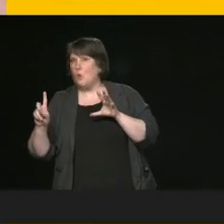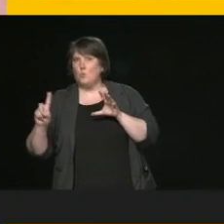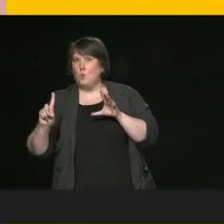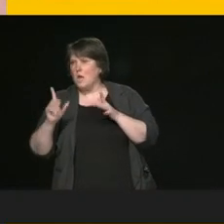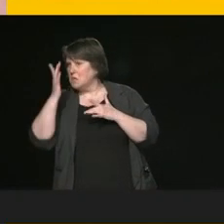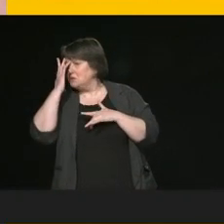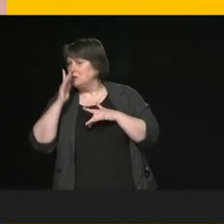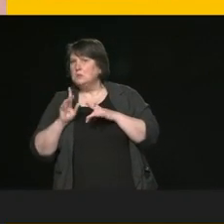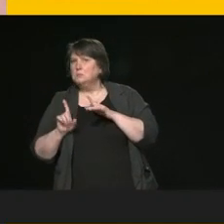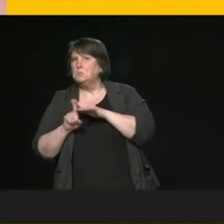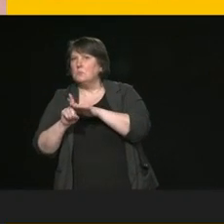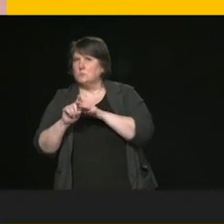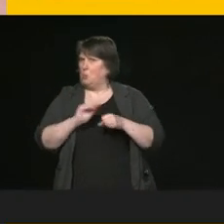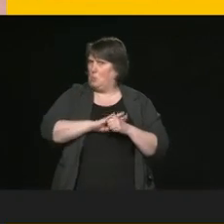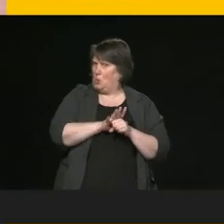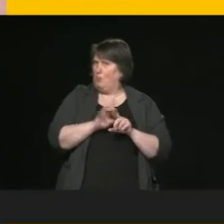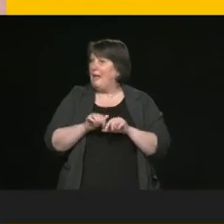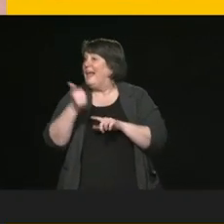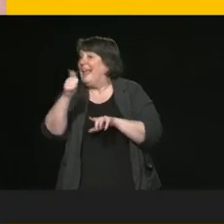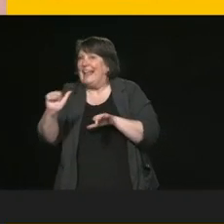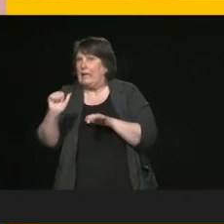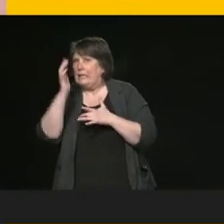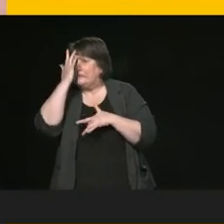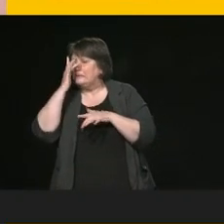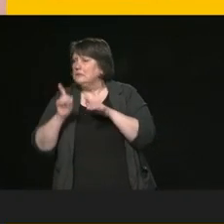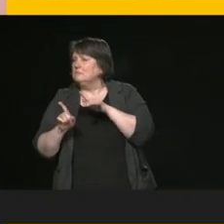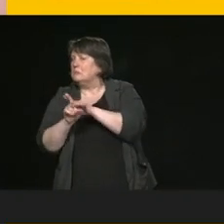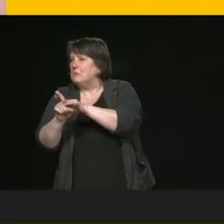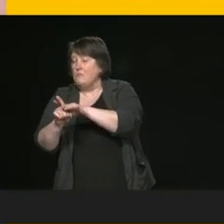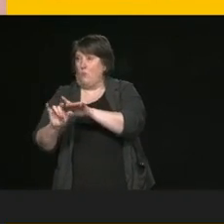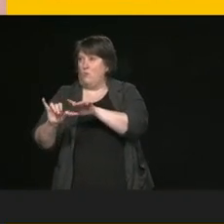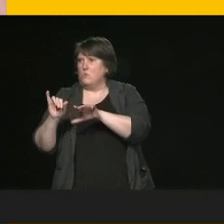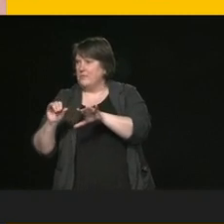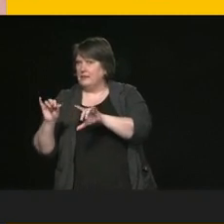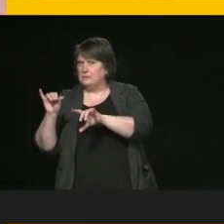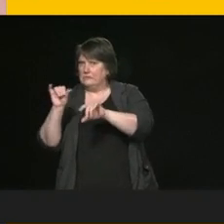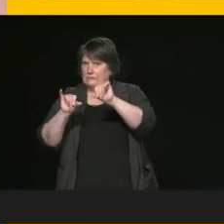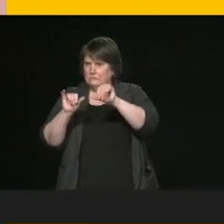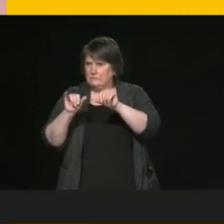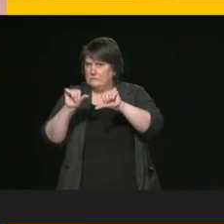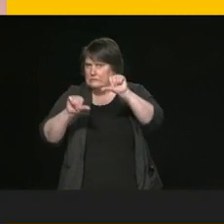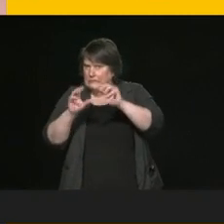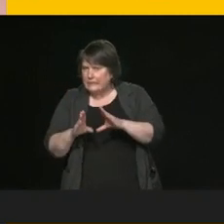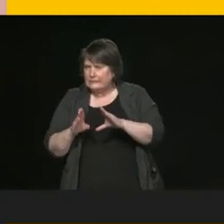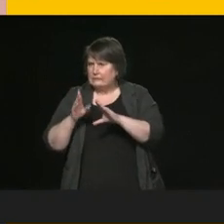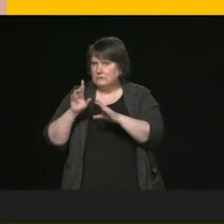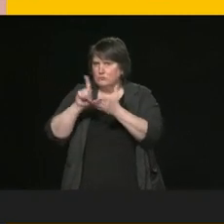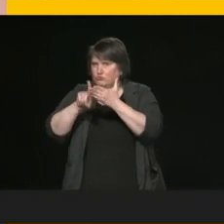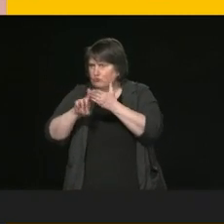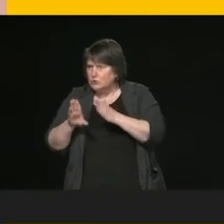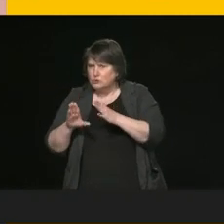ACTIVITY, TO MANAGE OUTBREAKS OF A VARIETY OF DIFFERENT DISEASES AROUND THE WORLD, TO BRING